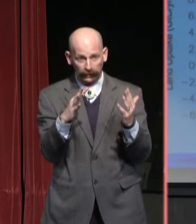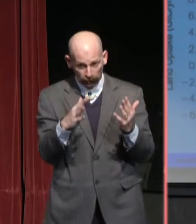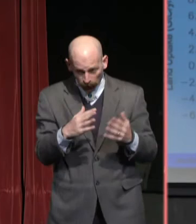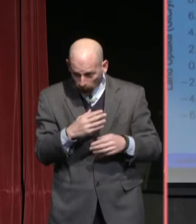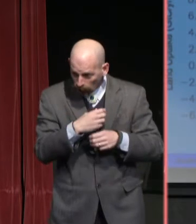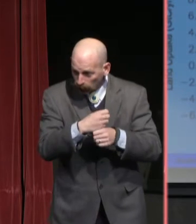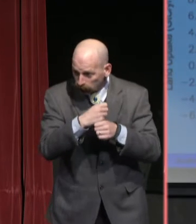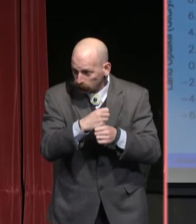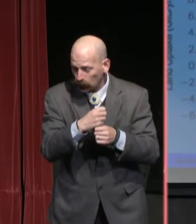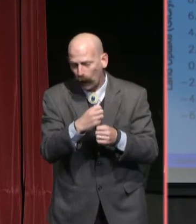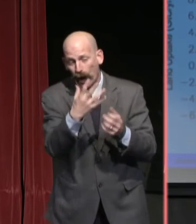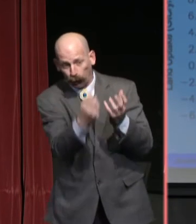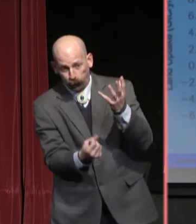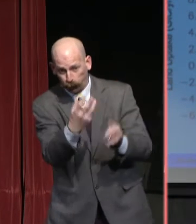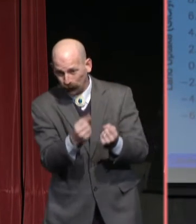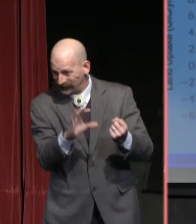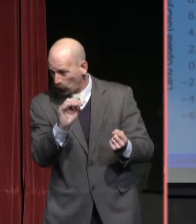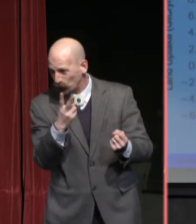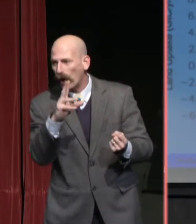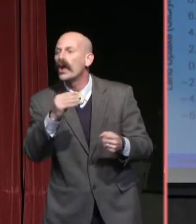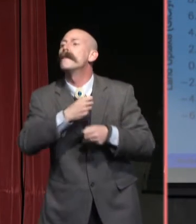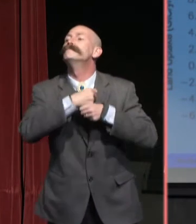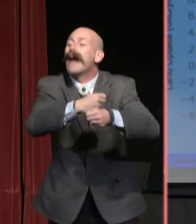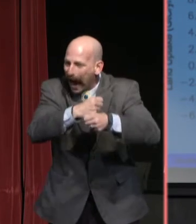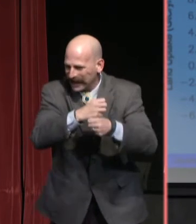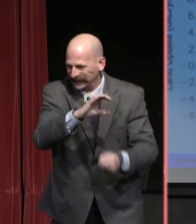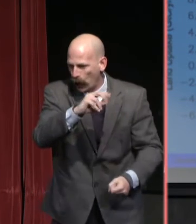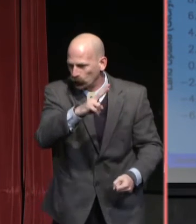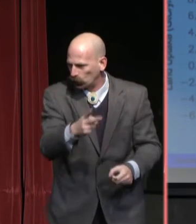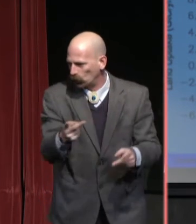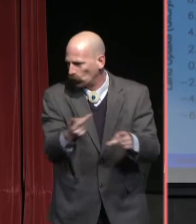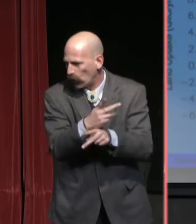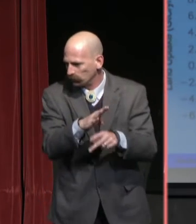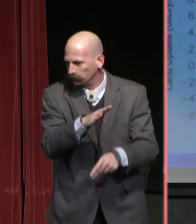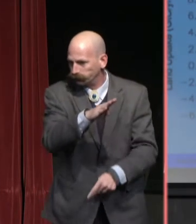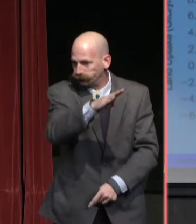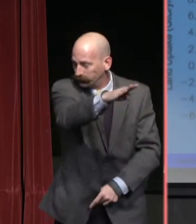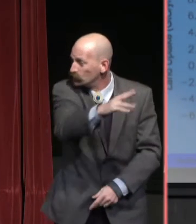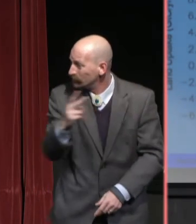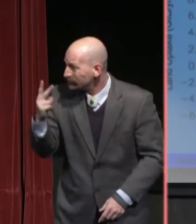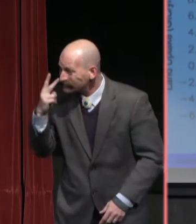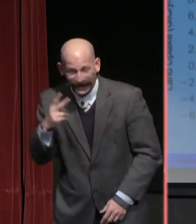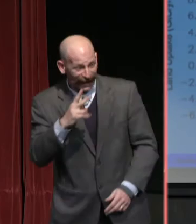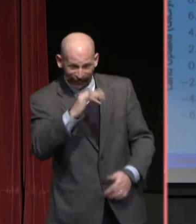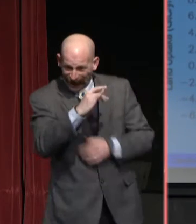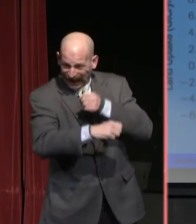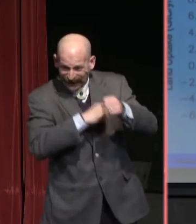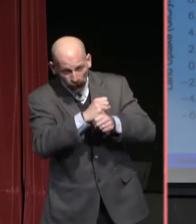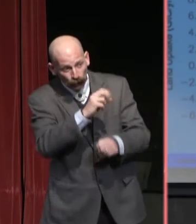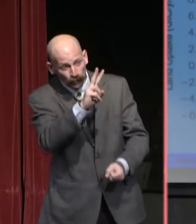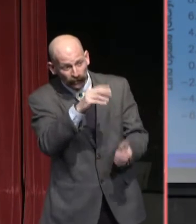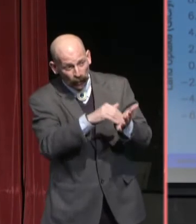So we see that in the future, in the year 2100, some of the forests start giving off CO2 depending which model you believe.